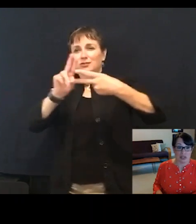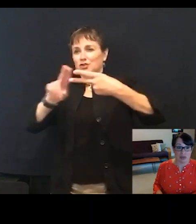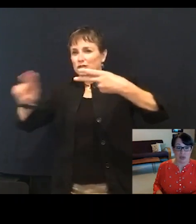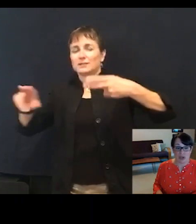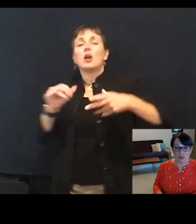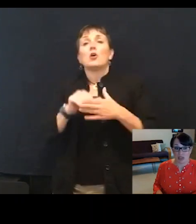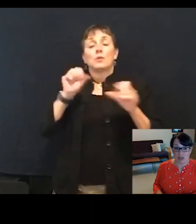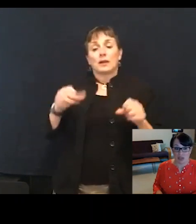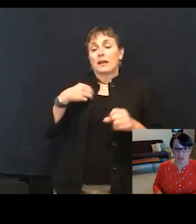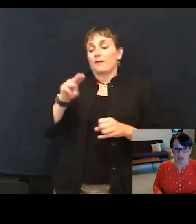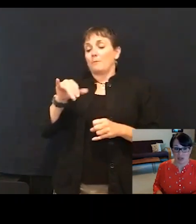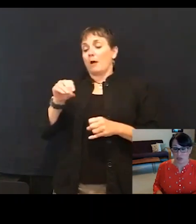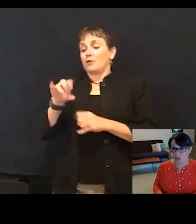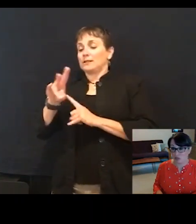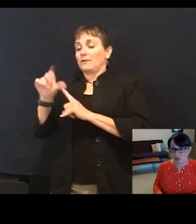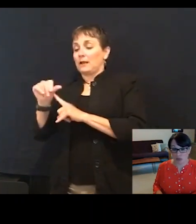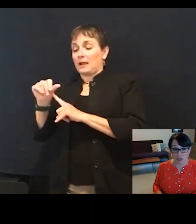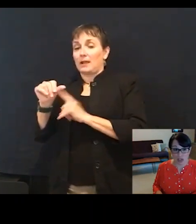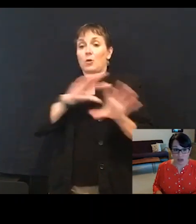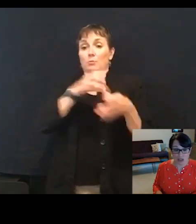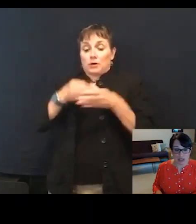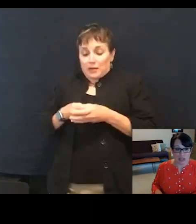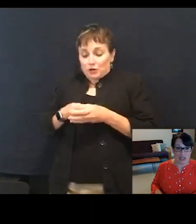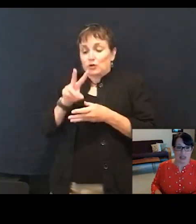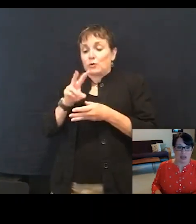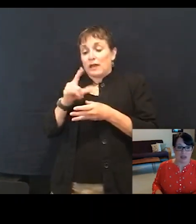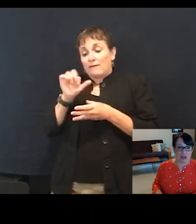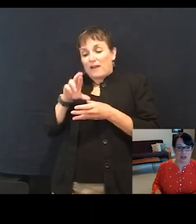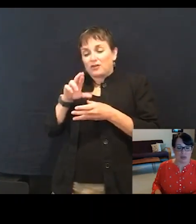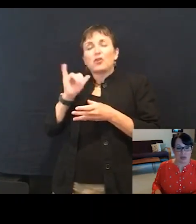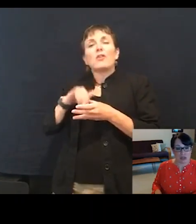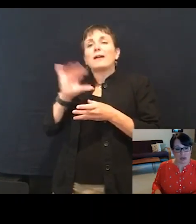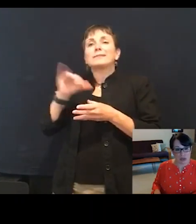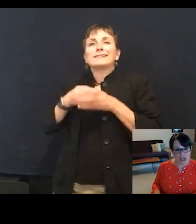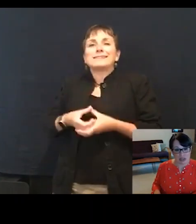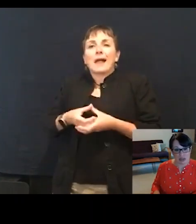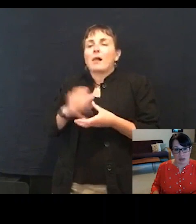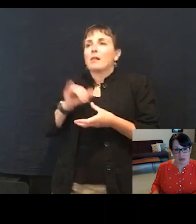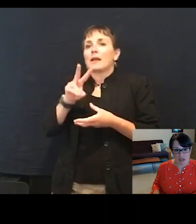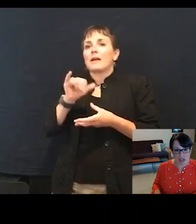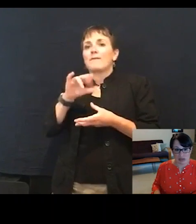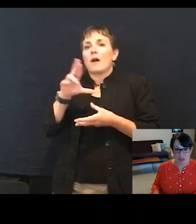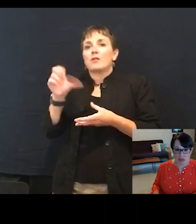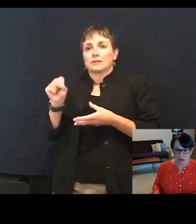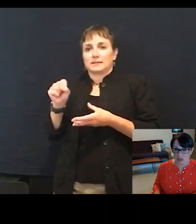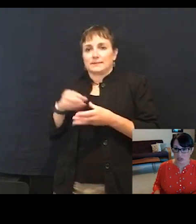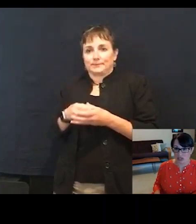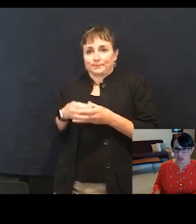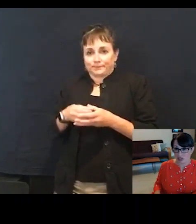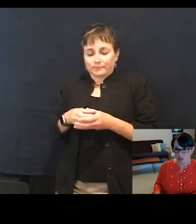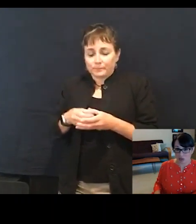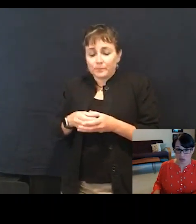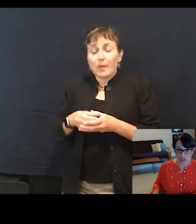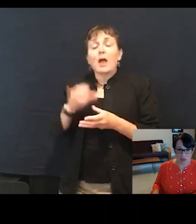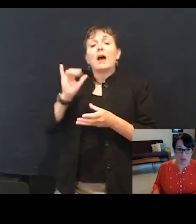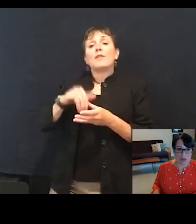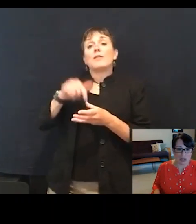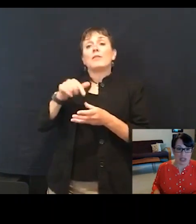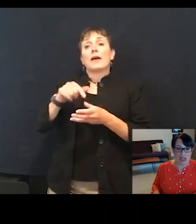Most often, that vector comes in the form of a virus. That virus will be directed to the cell of interest, in this case, the photoreceptors.